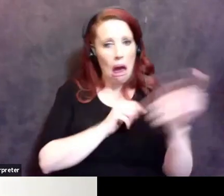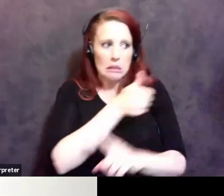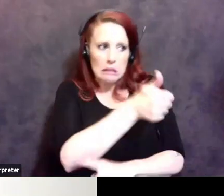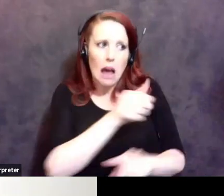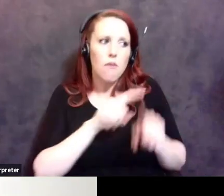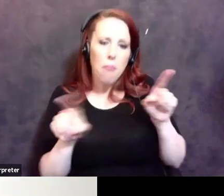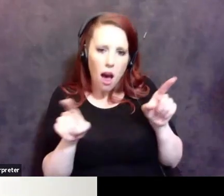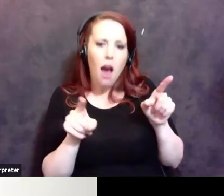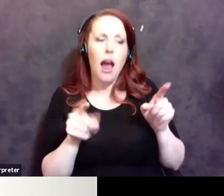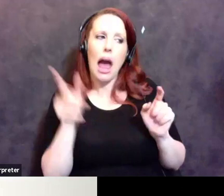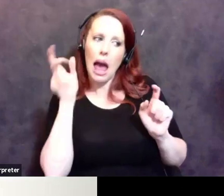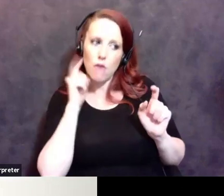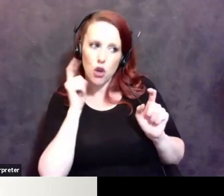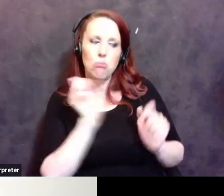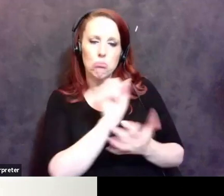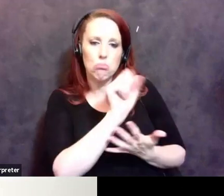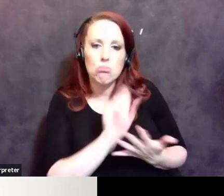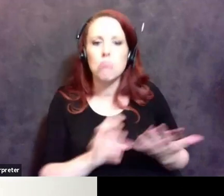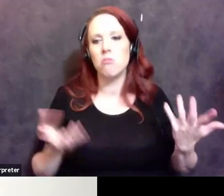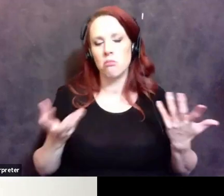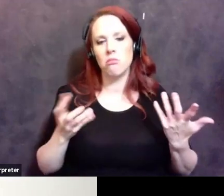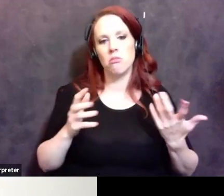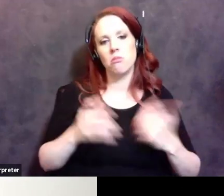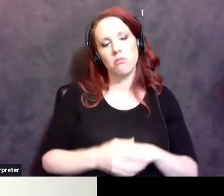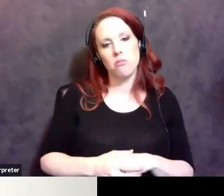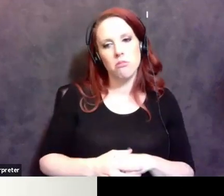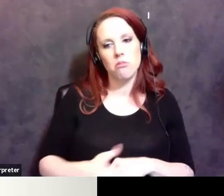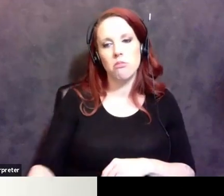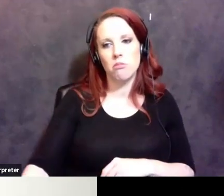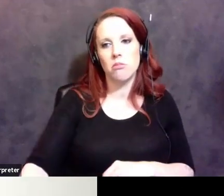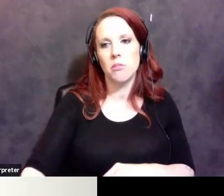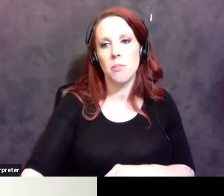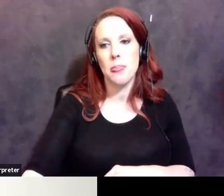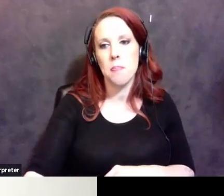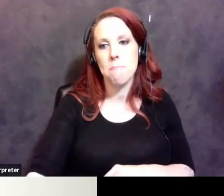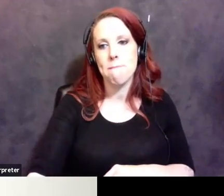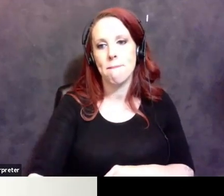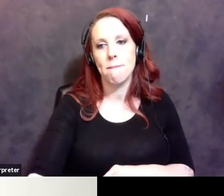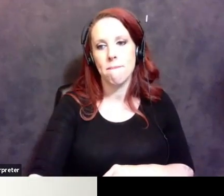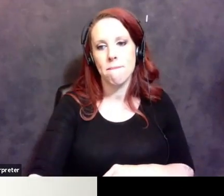I have heard. Yeah. And again, context really